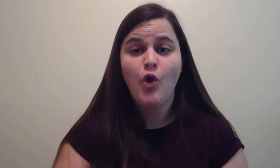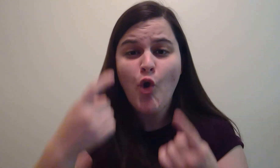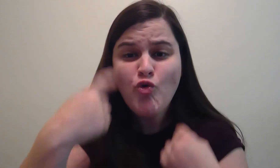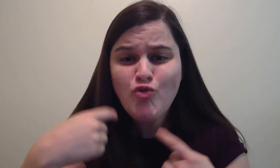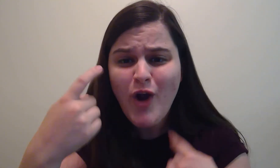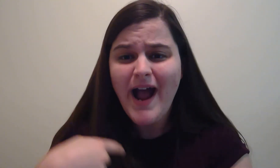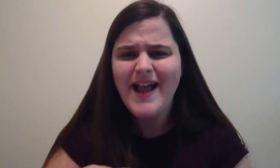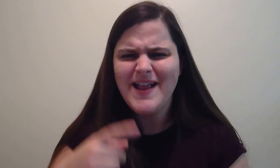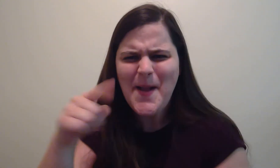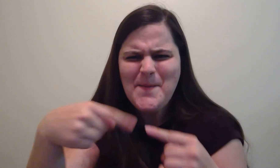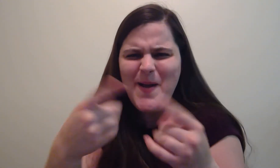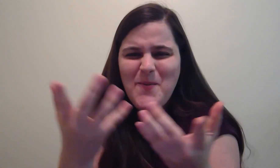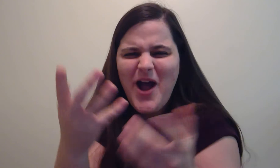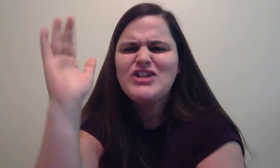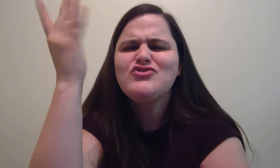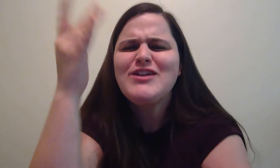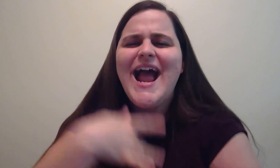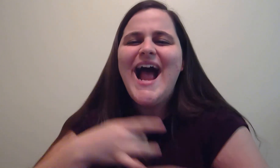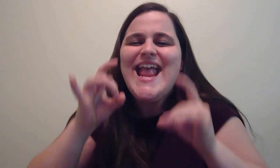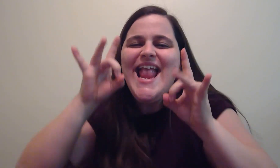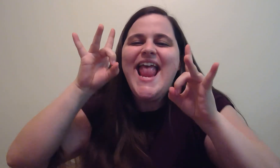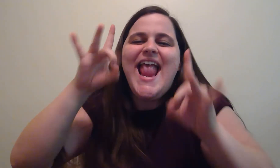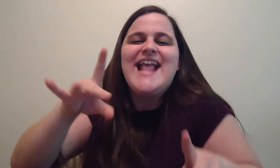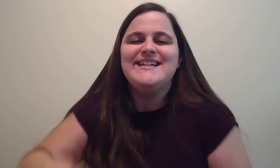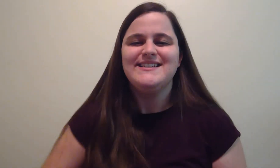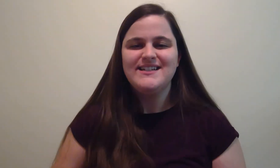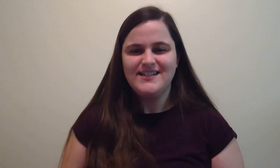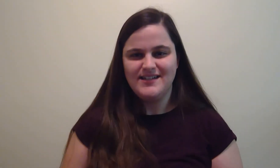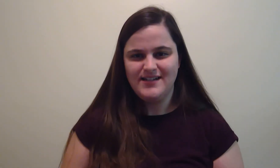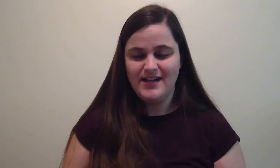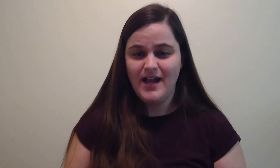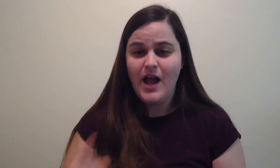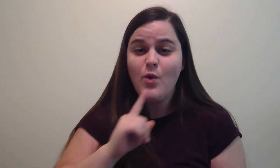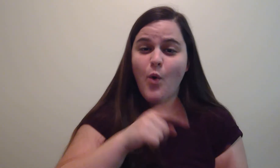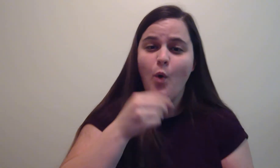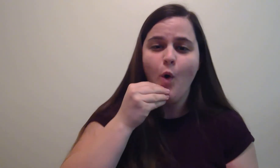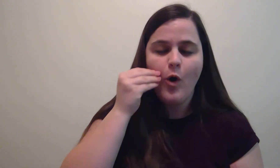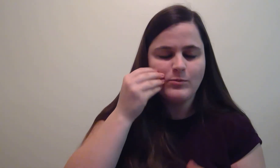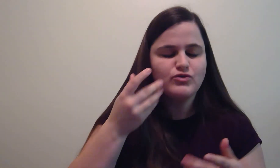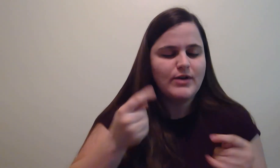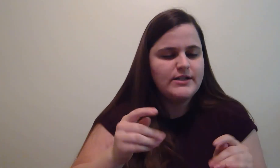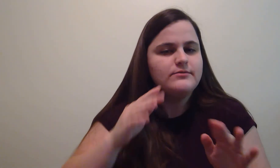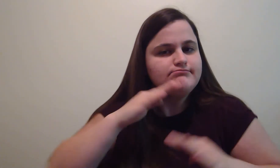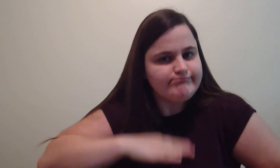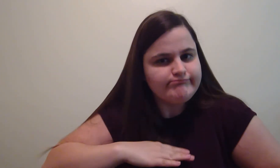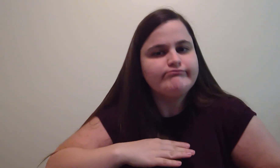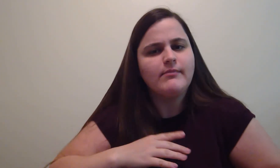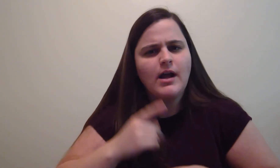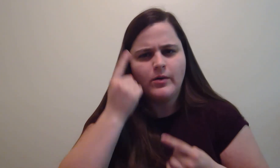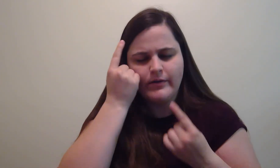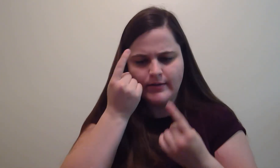Over a stupid tree that I hated. I went home and tried to shake it off, but I kept wondering,